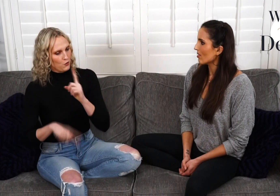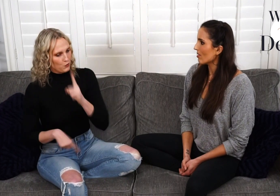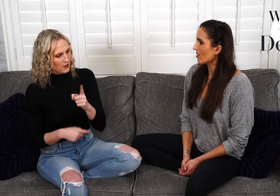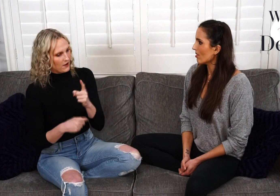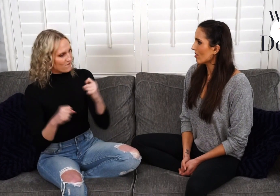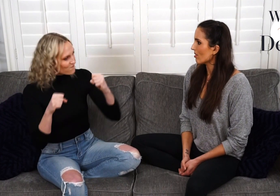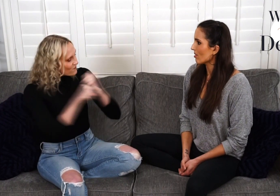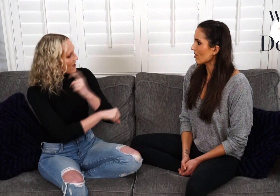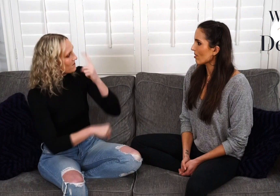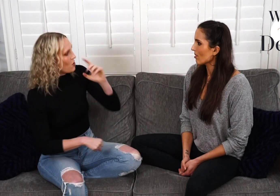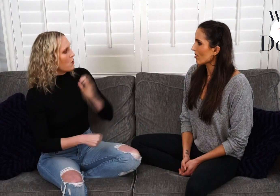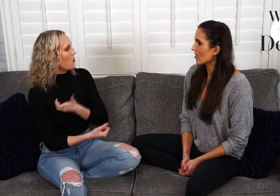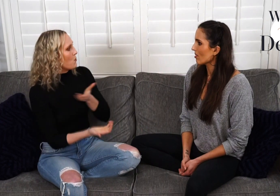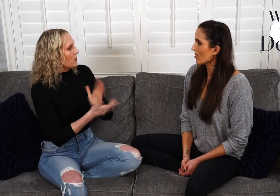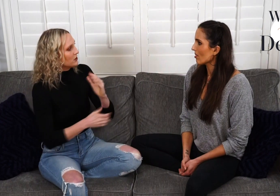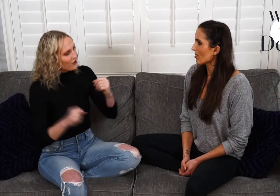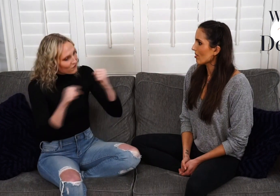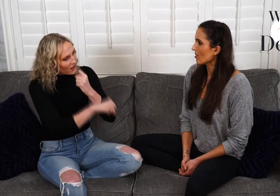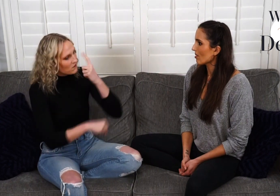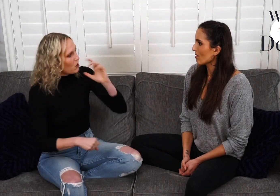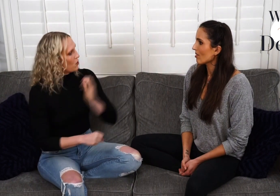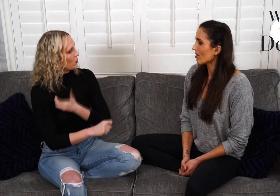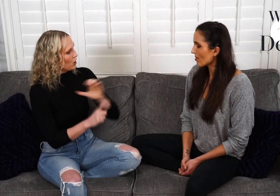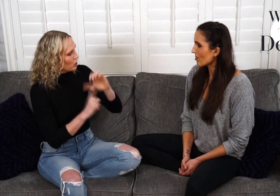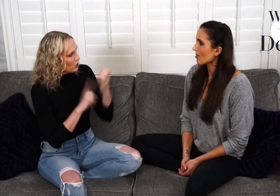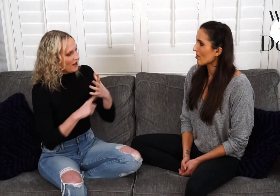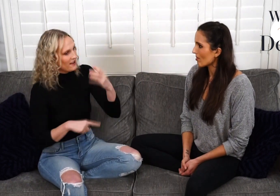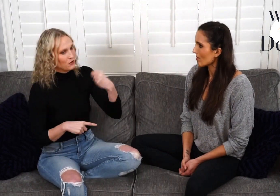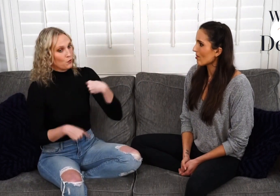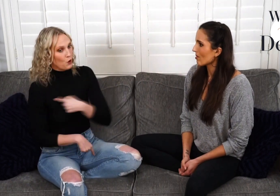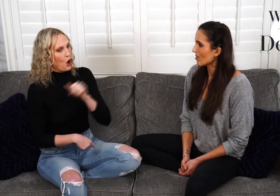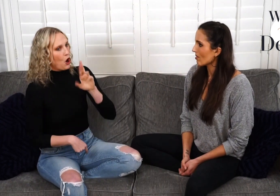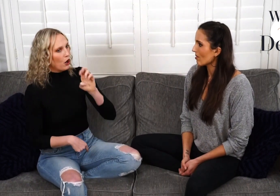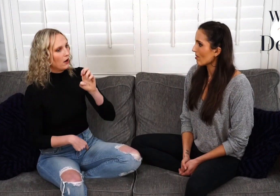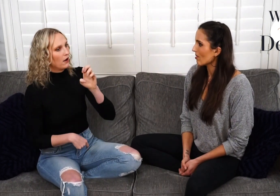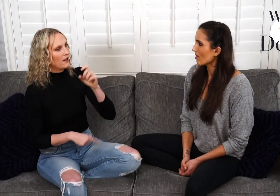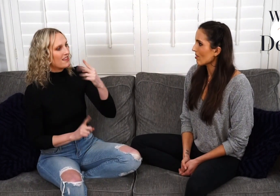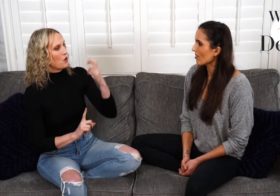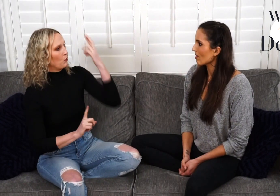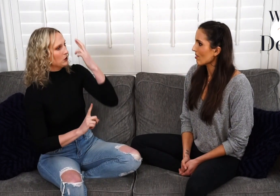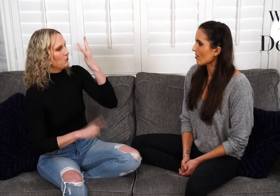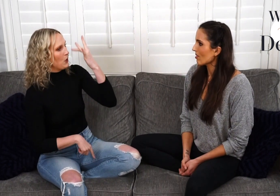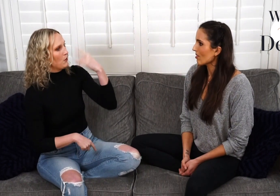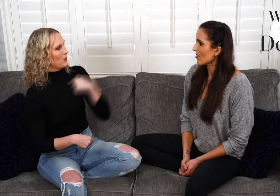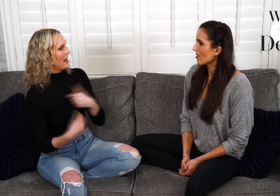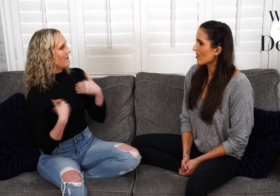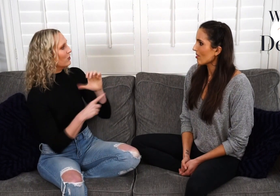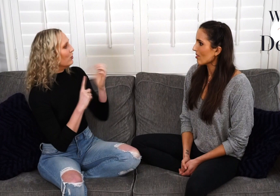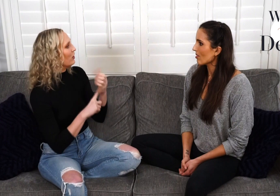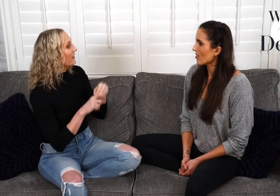to the culture truly fought for our rights and for our culture and we are the reason why we have